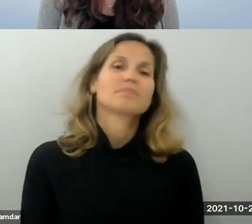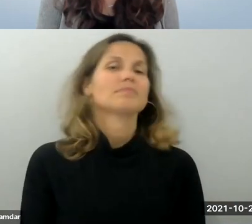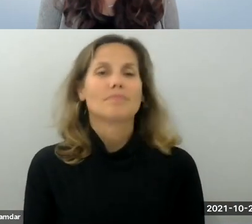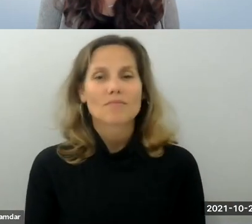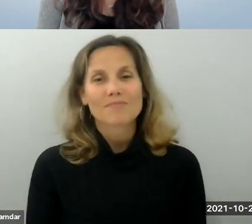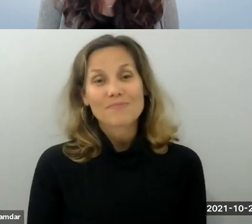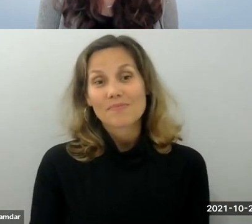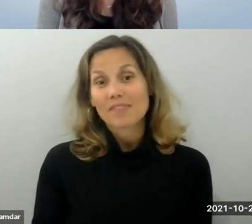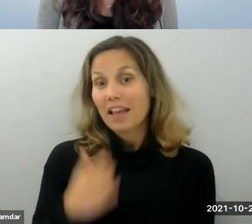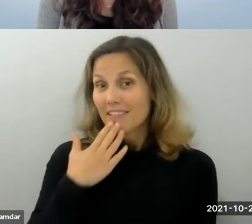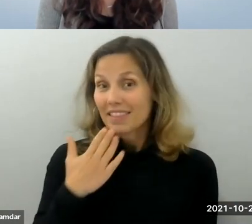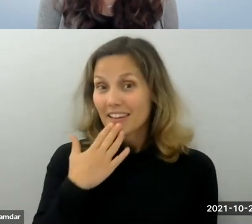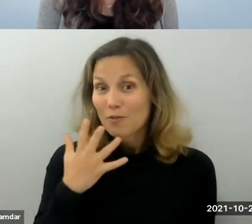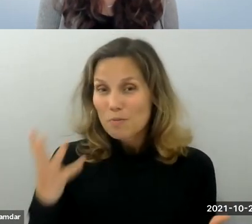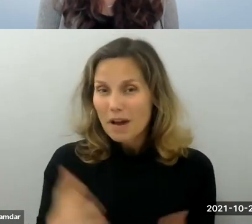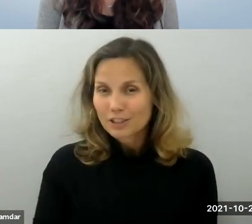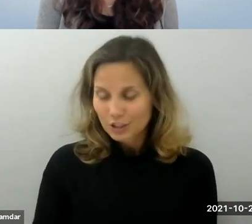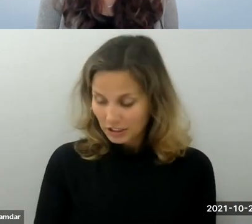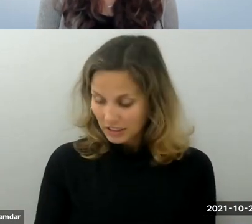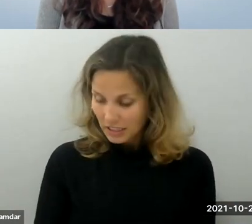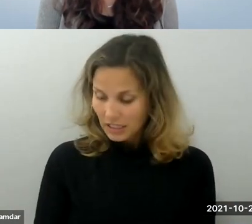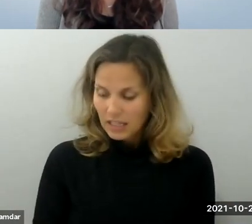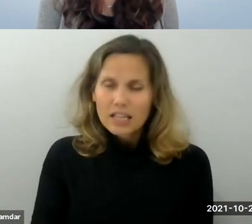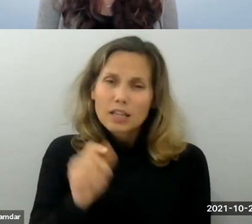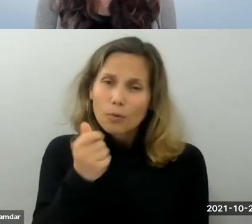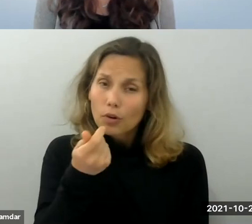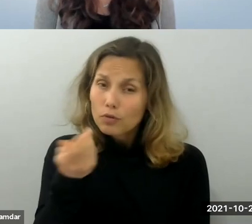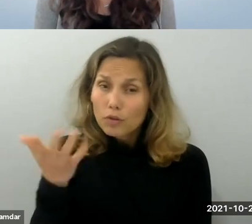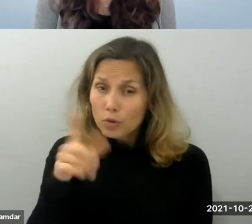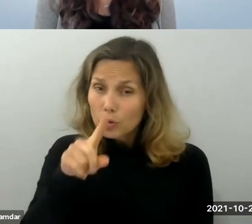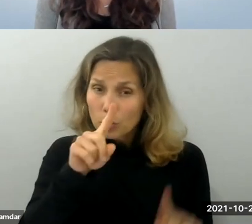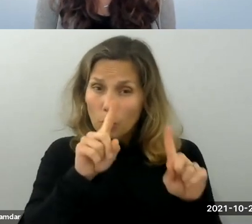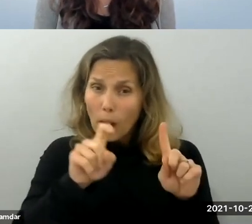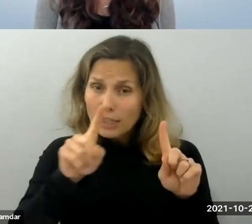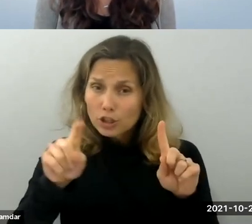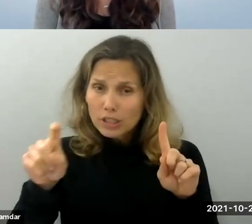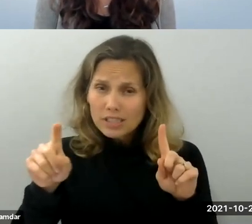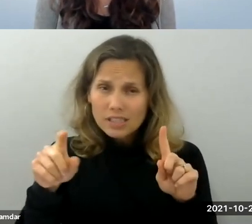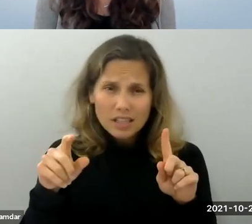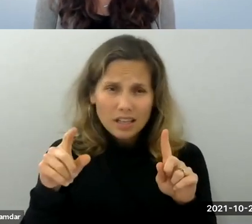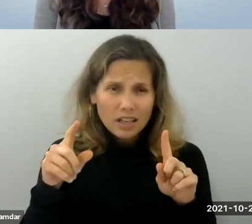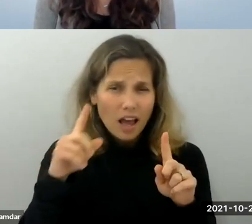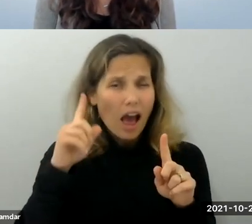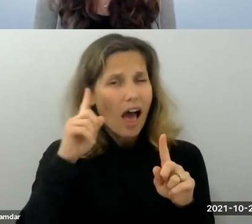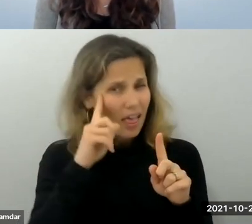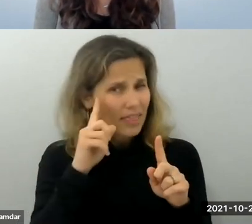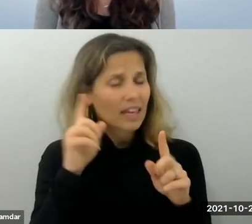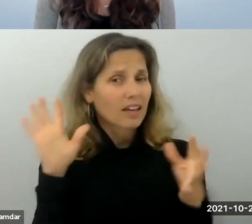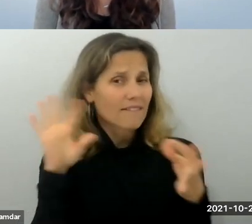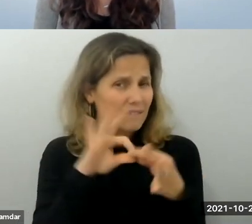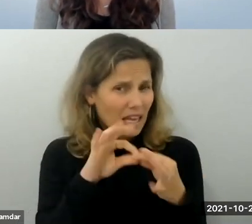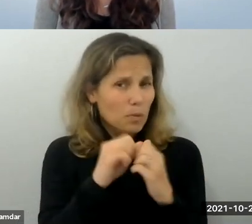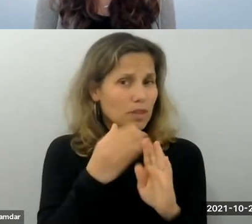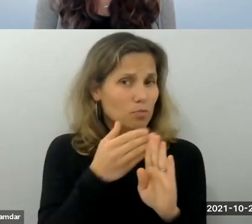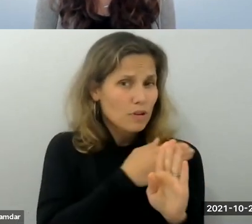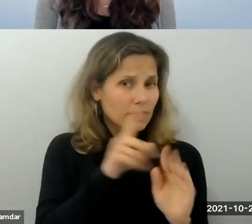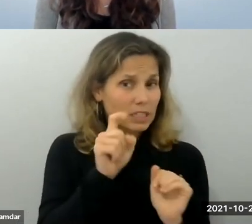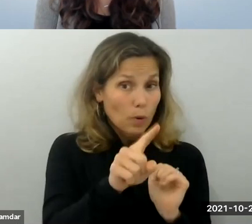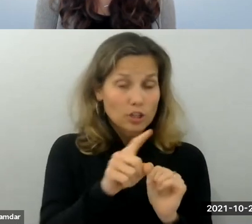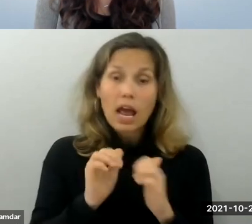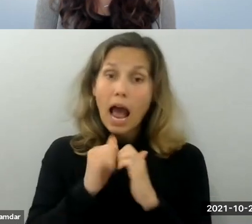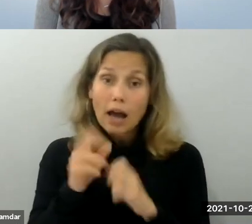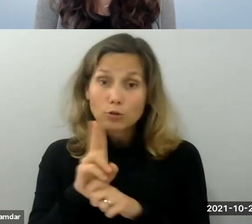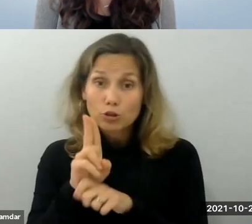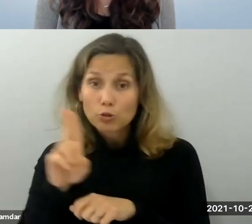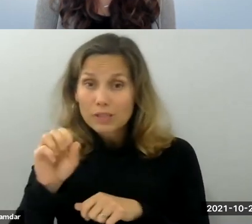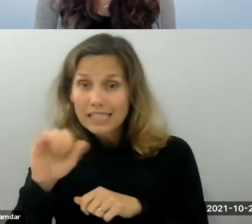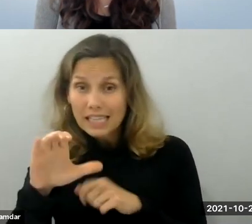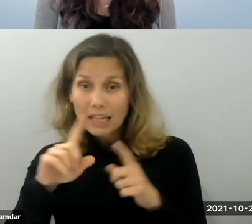Heidi Brown (she/her): Thank you very much, there were a few questions around that I think kind of tie into the previous question about using sick to plan implementation in an rct.